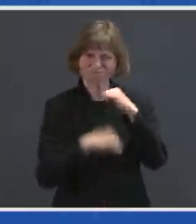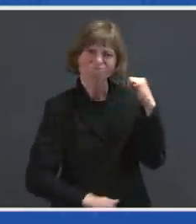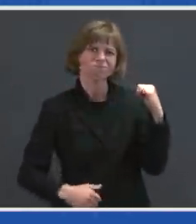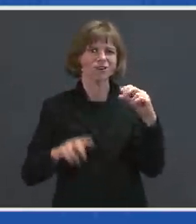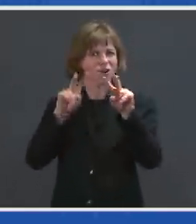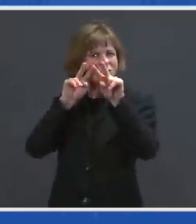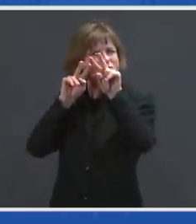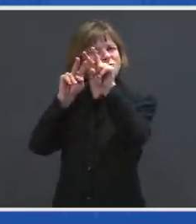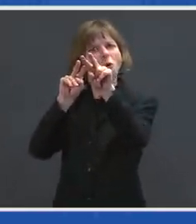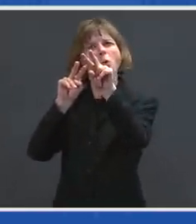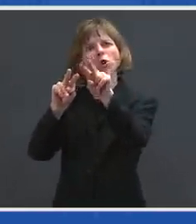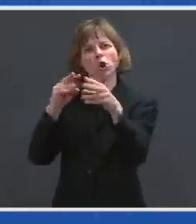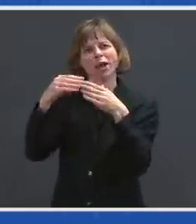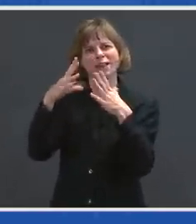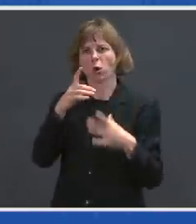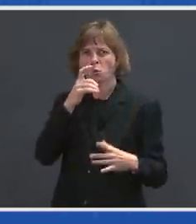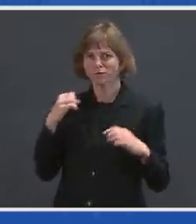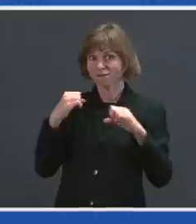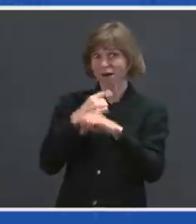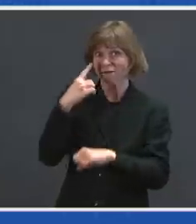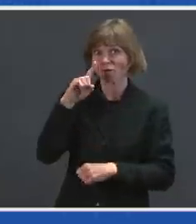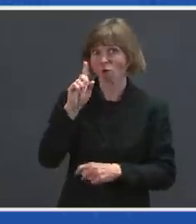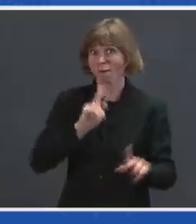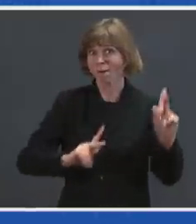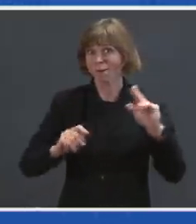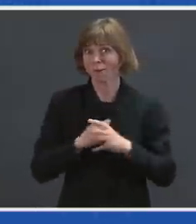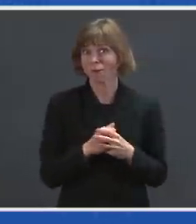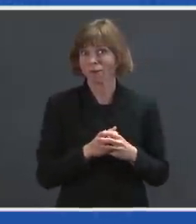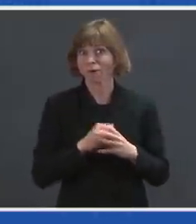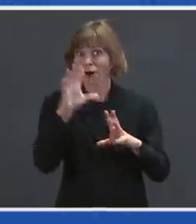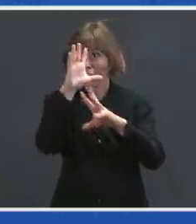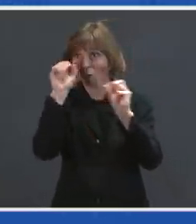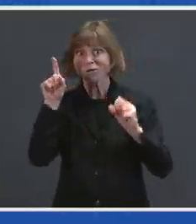who will fight for the people, a president with the values, experience